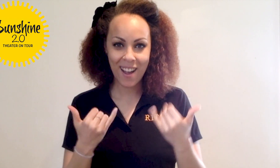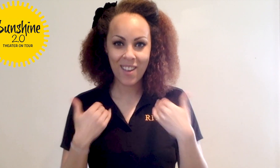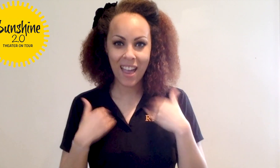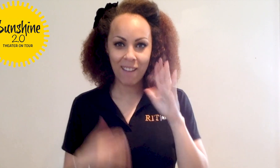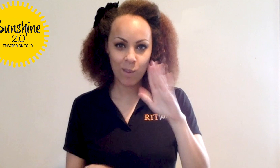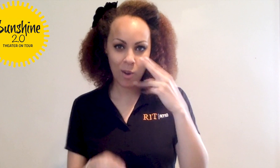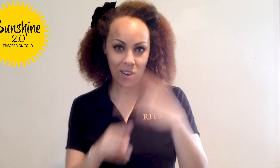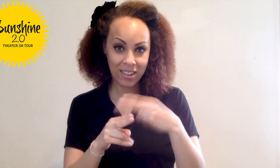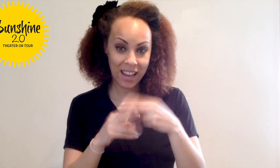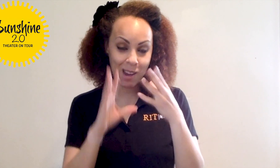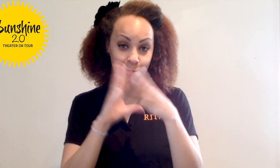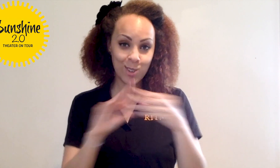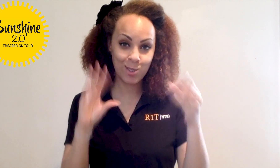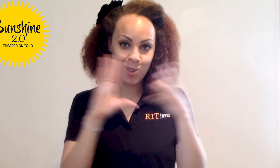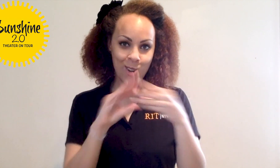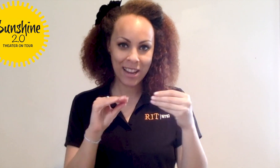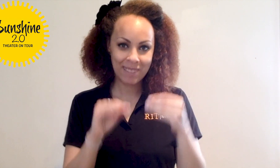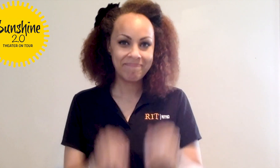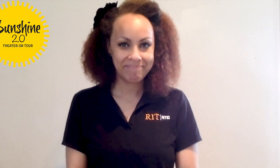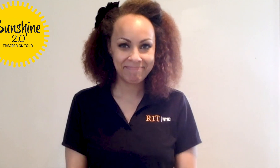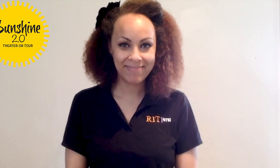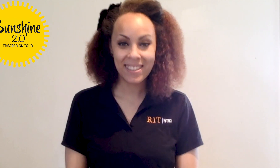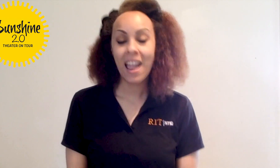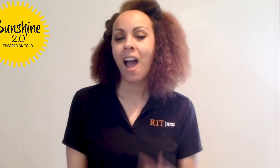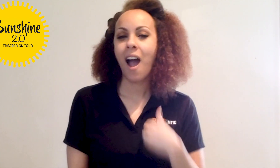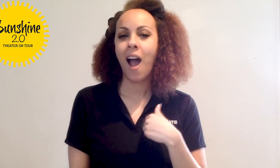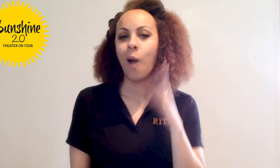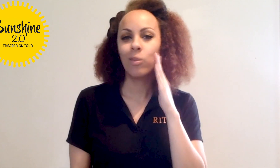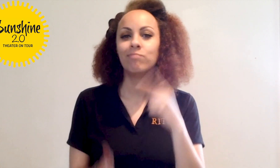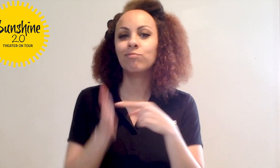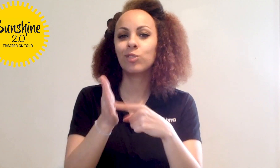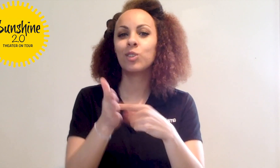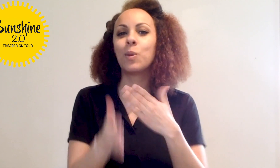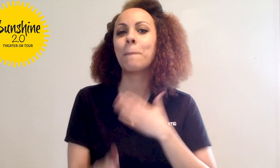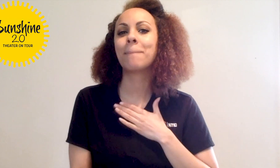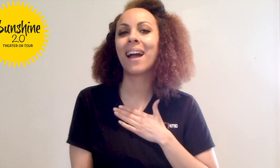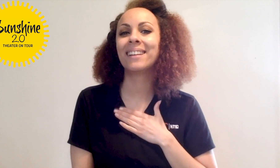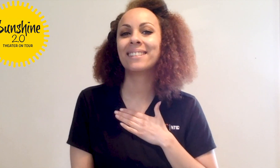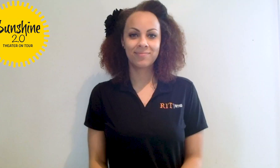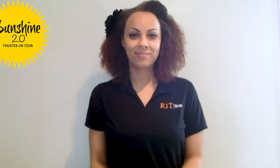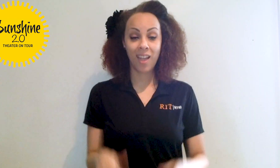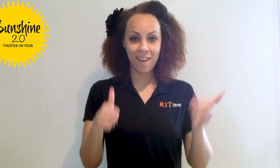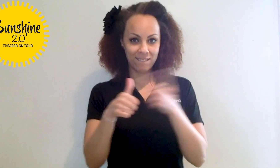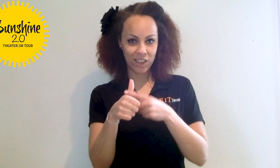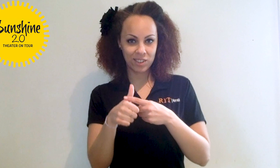And now you’ve got your name story. I will demonstrate mine.